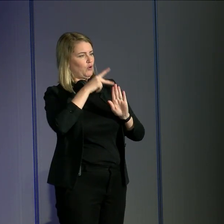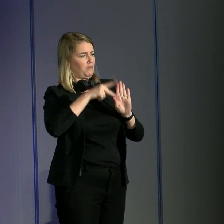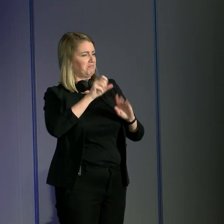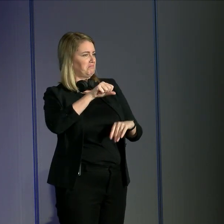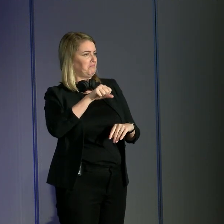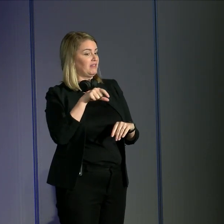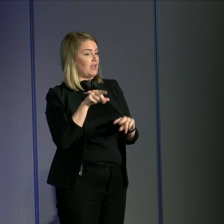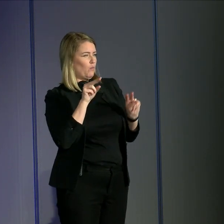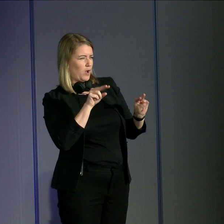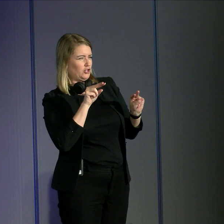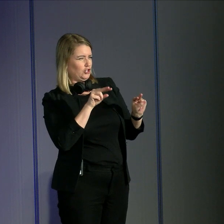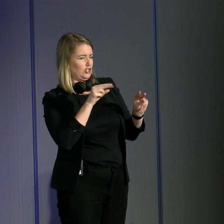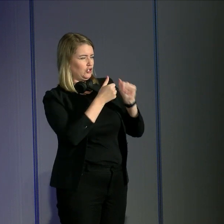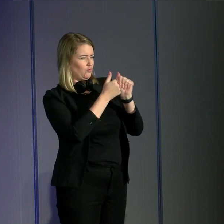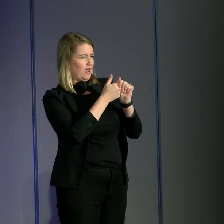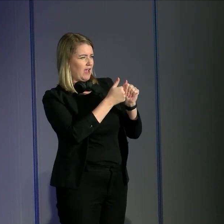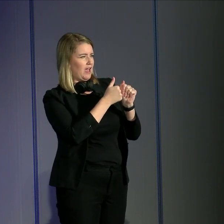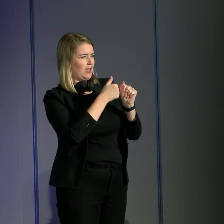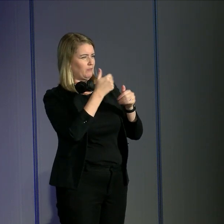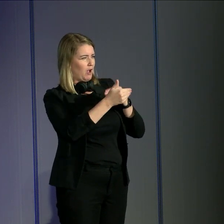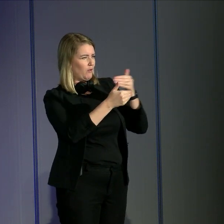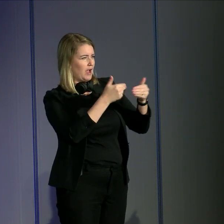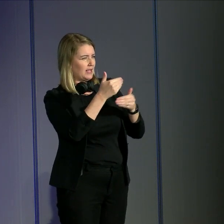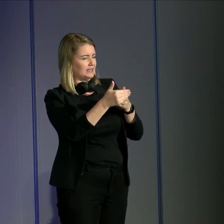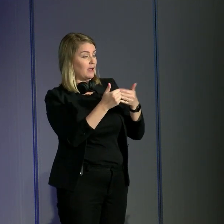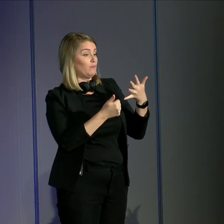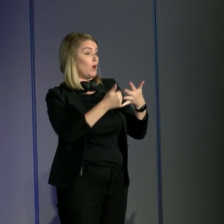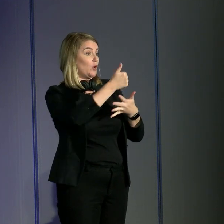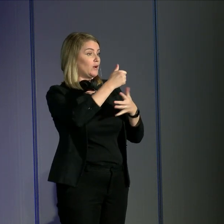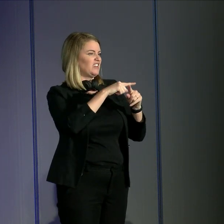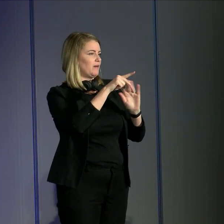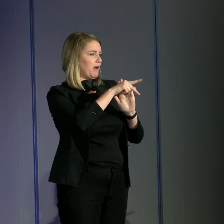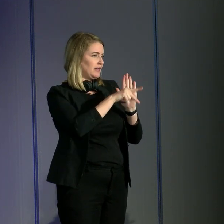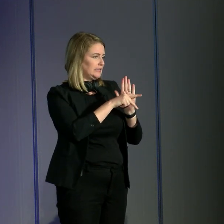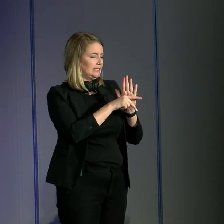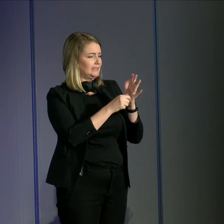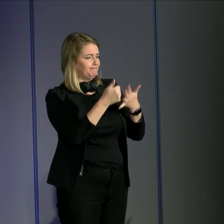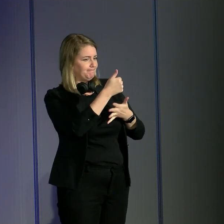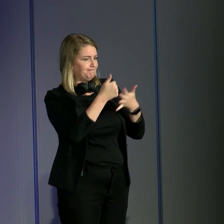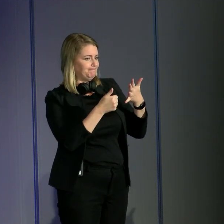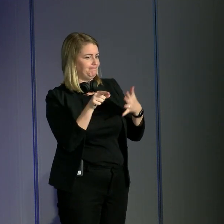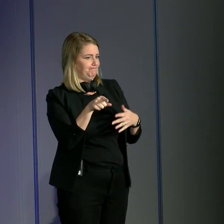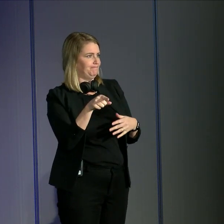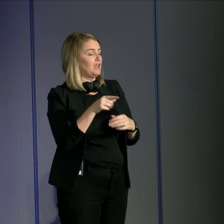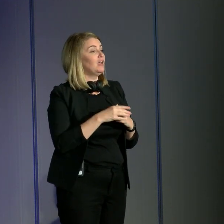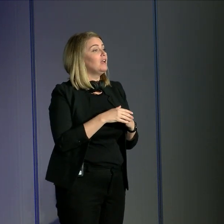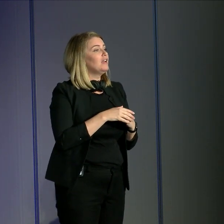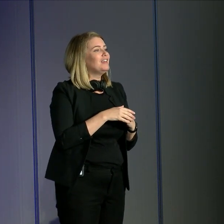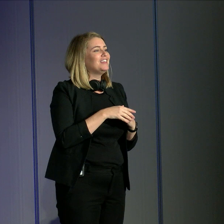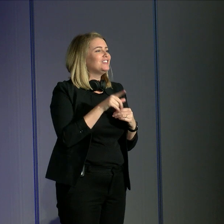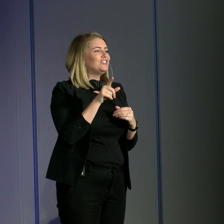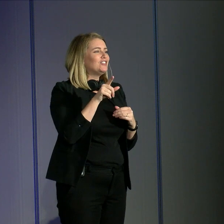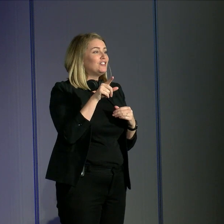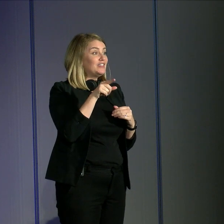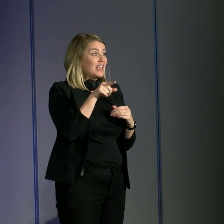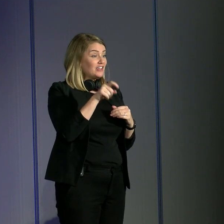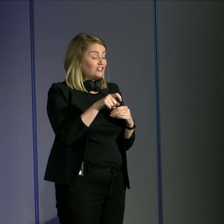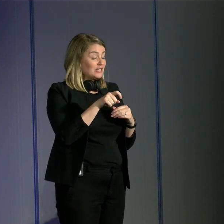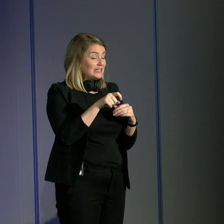So they're tracking progress and prioritizing the payrolls. You'll note they don't really, or shouldn't be getting down into individual issues of